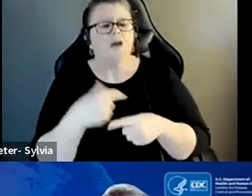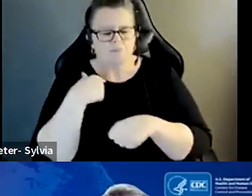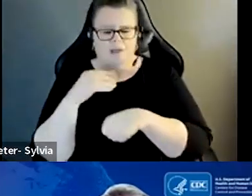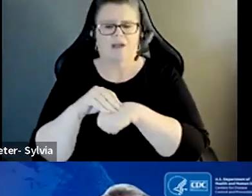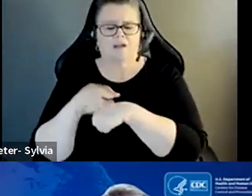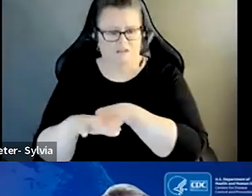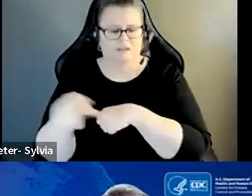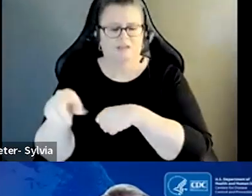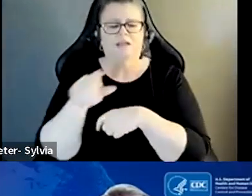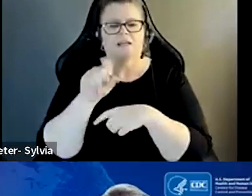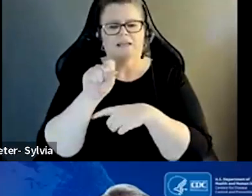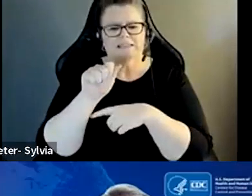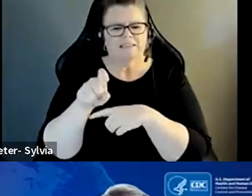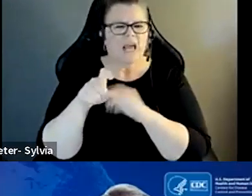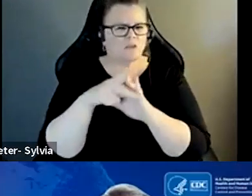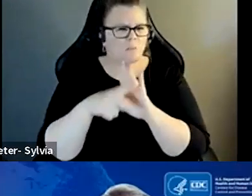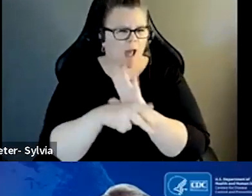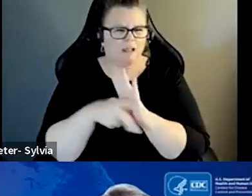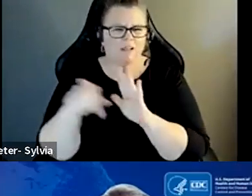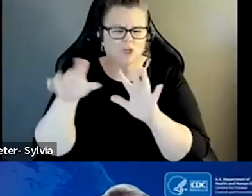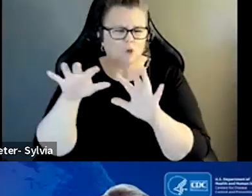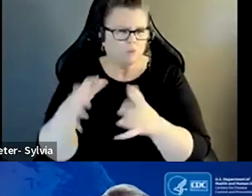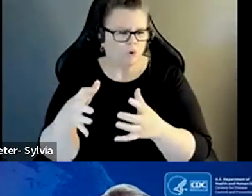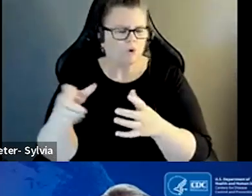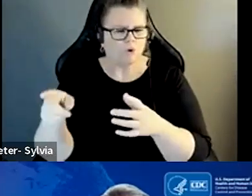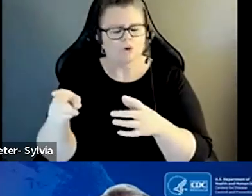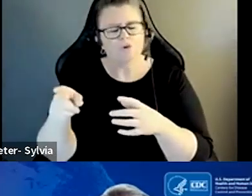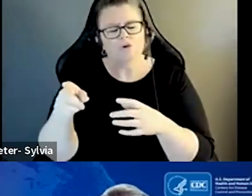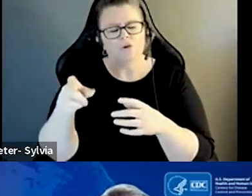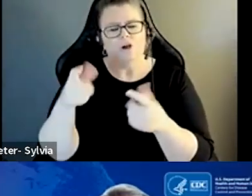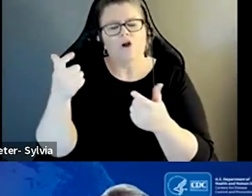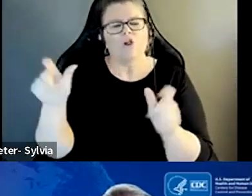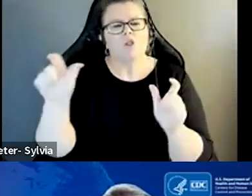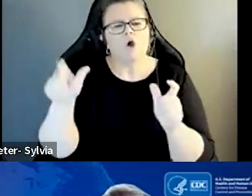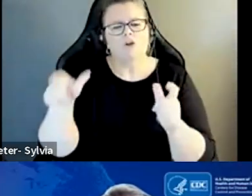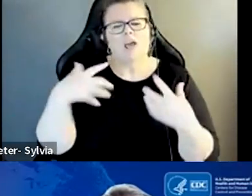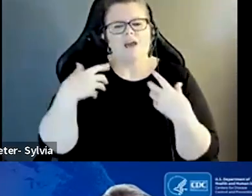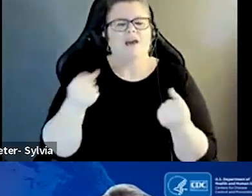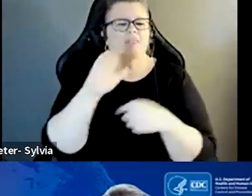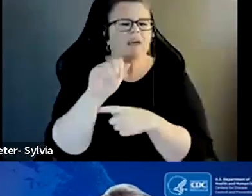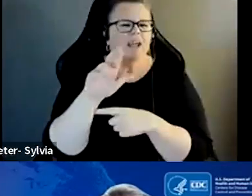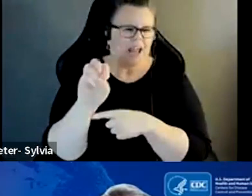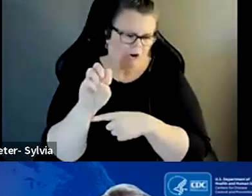out of New York, which is mainly -- which is really exclusively with large healthcare systems on population health issues.